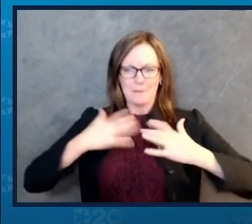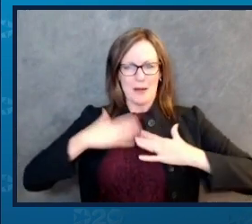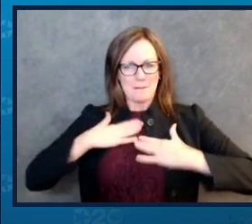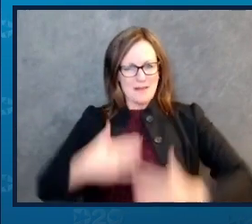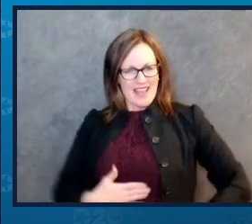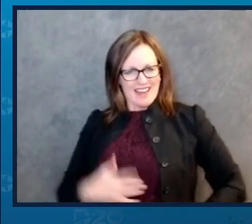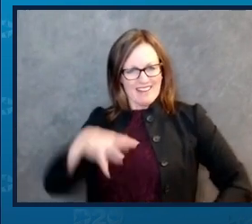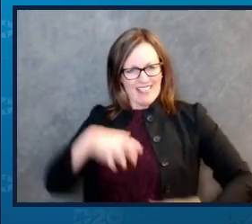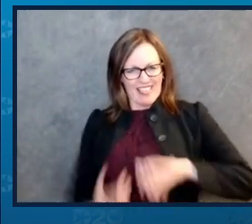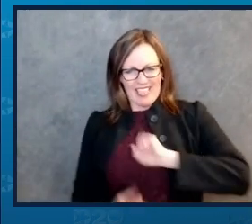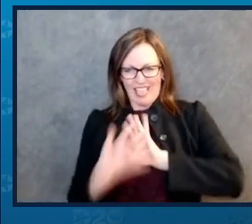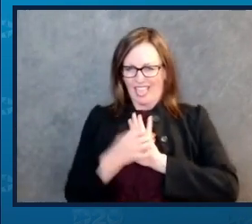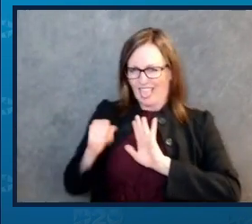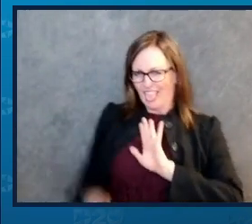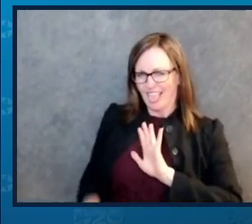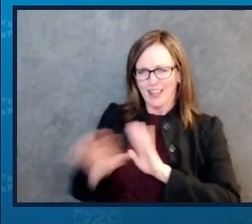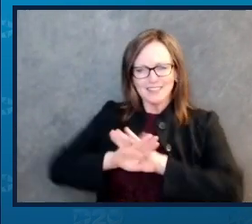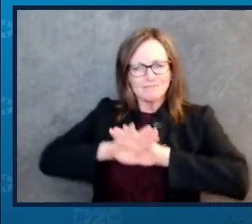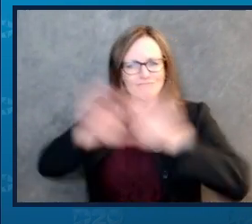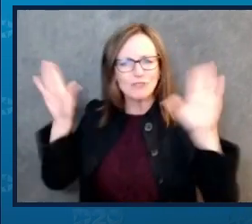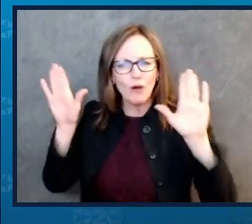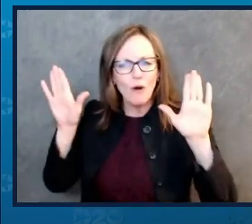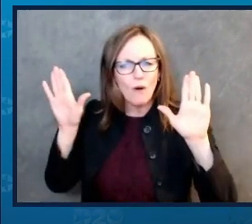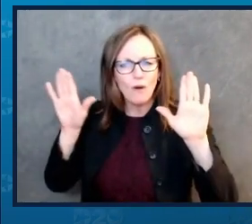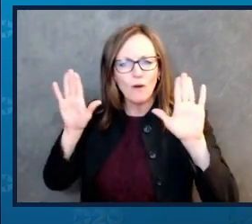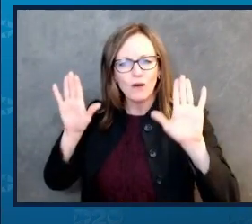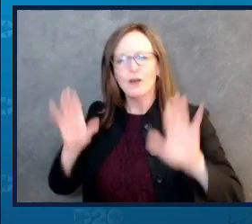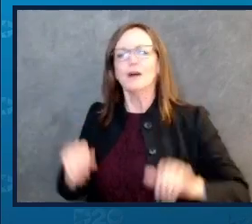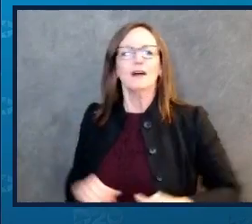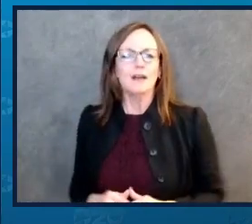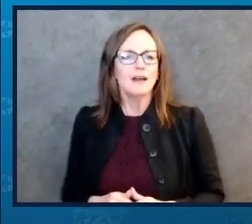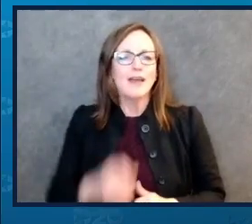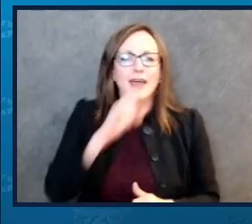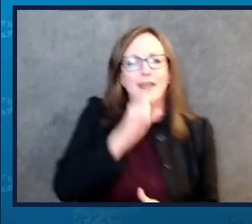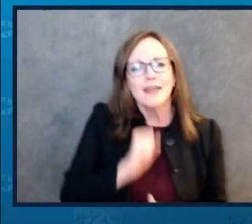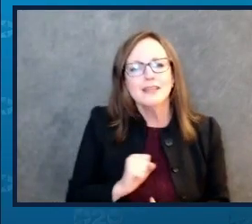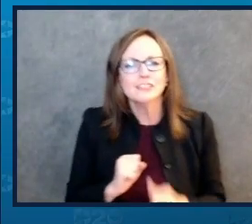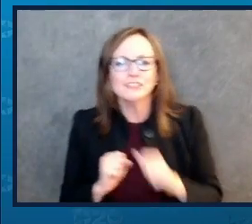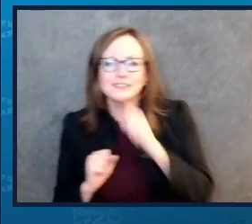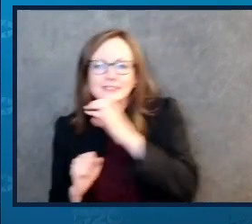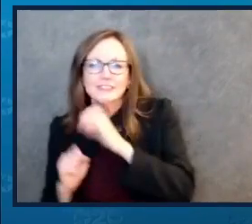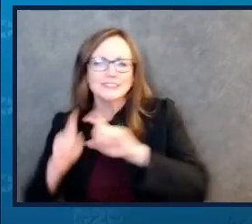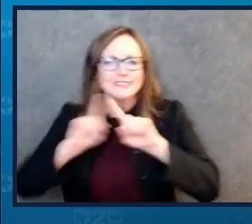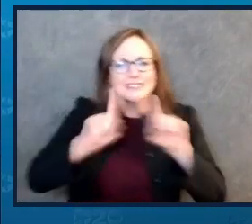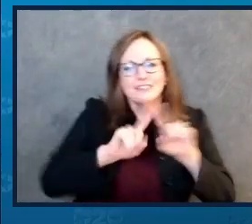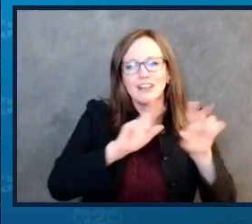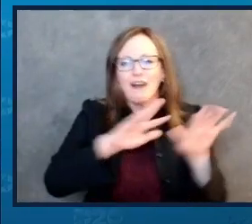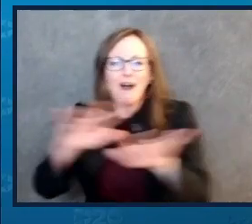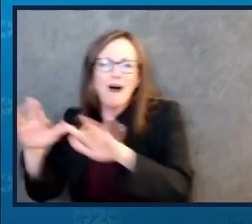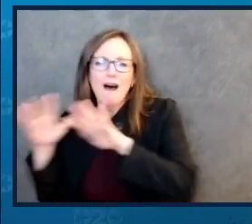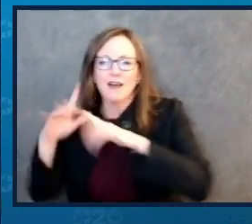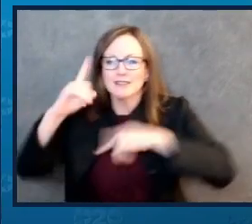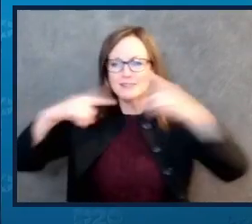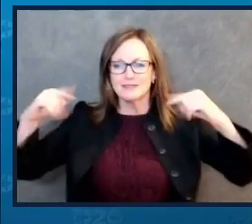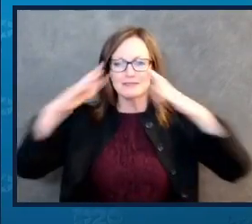THESE MEN AND WOMEN OF ALL AGE, RACES AND BACKGROUNDS DON'T COME TO MAKE A POLITICAL